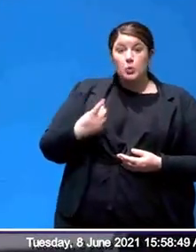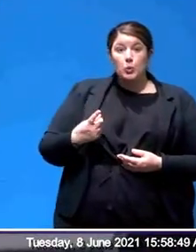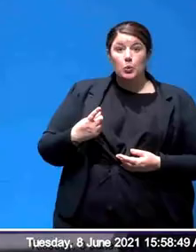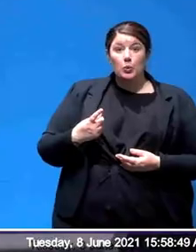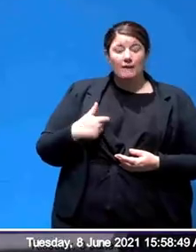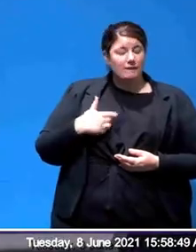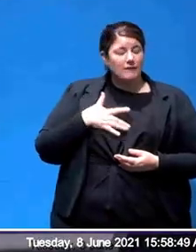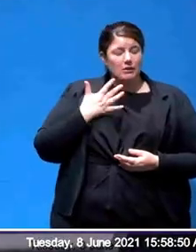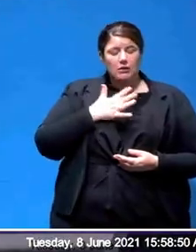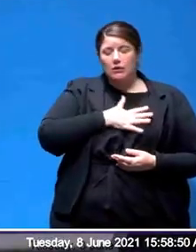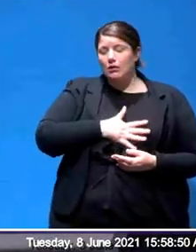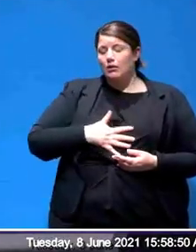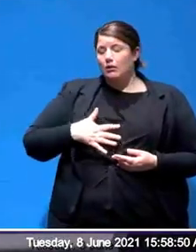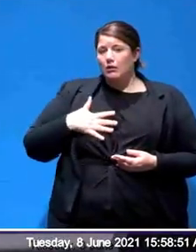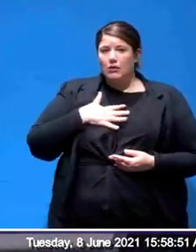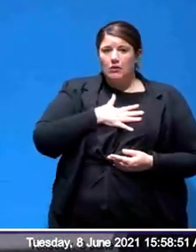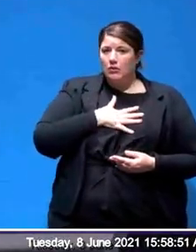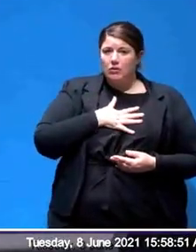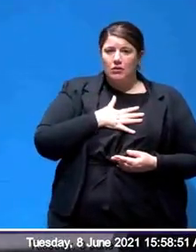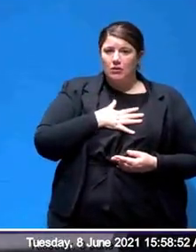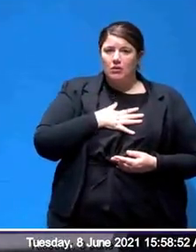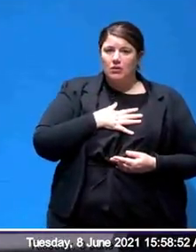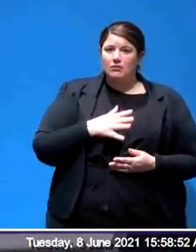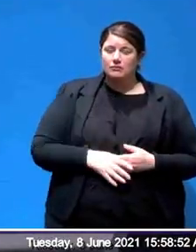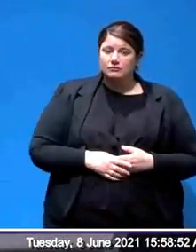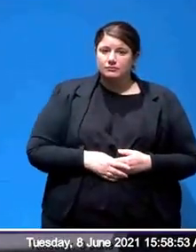So when you're asked the question, well, did I think it was --- your colleague